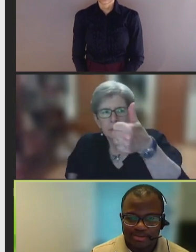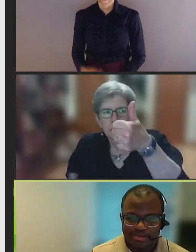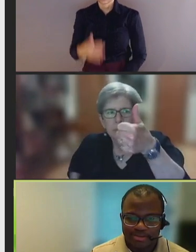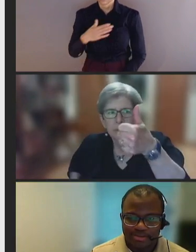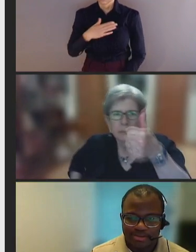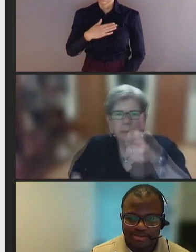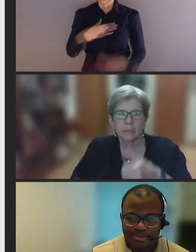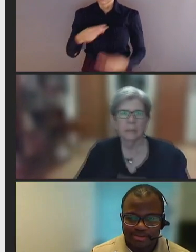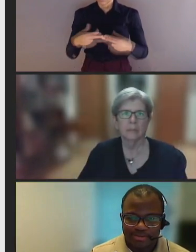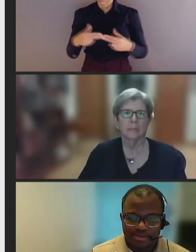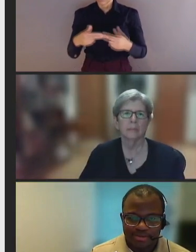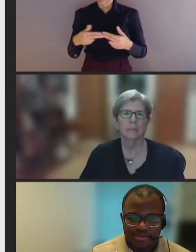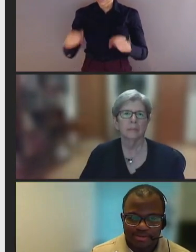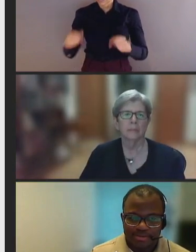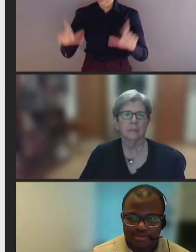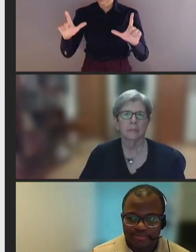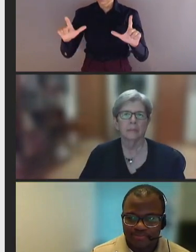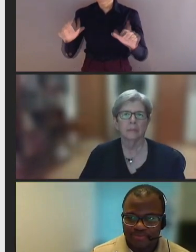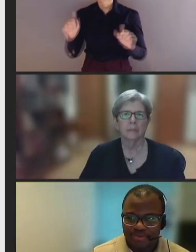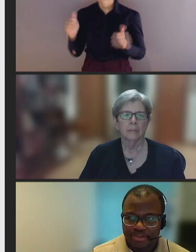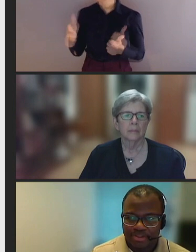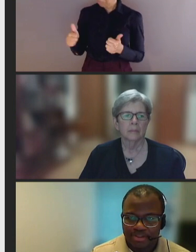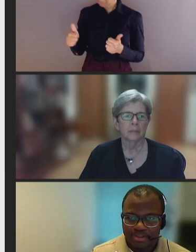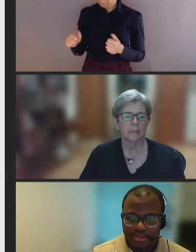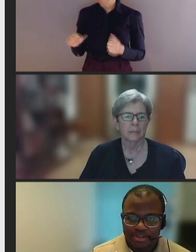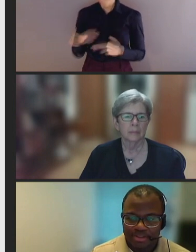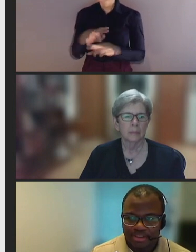Robert Hopkins: Your slides are up. If you just say, "Next slide," we'll advance them for you.